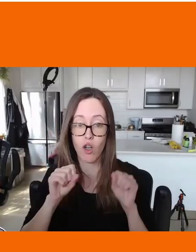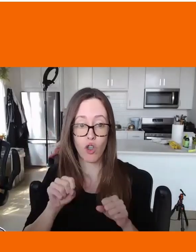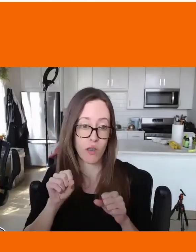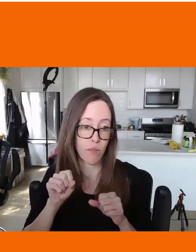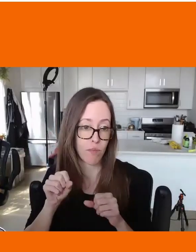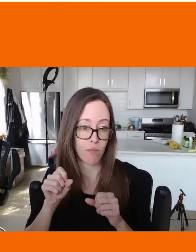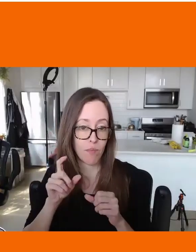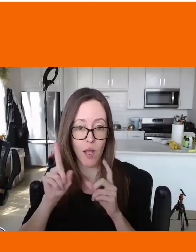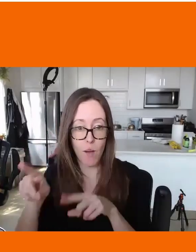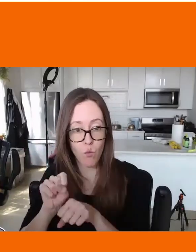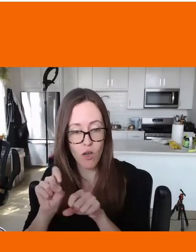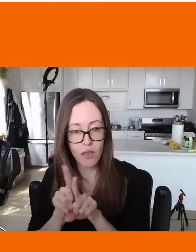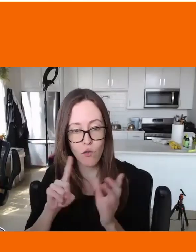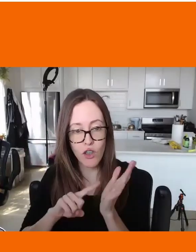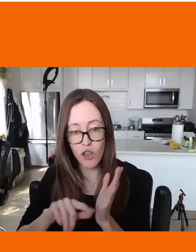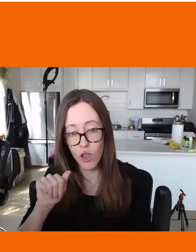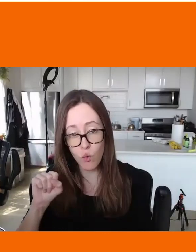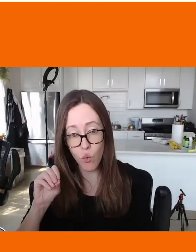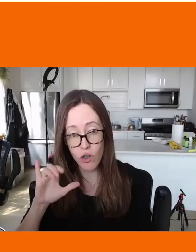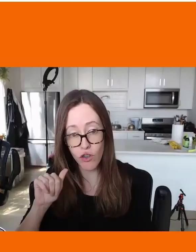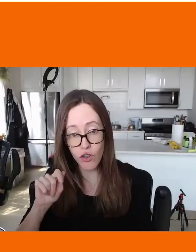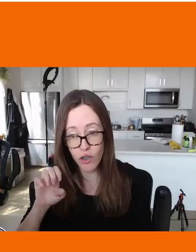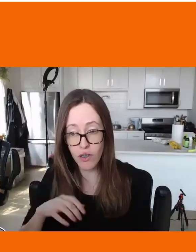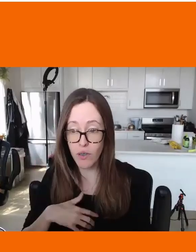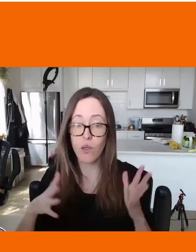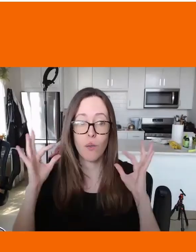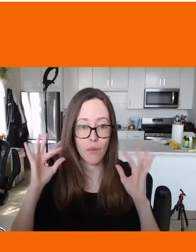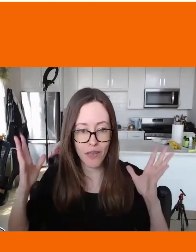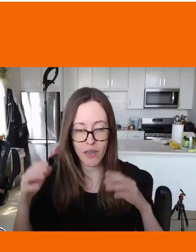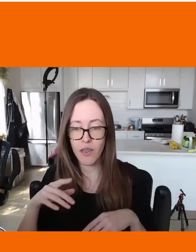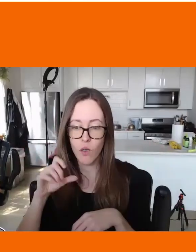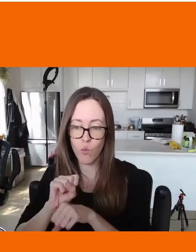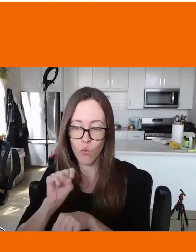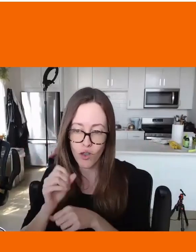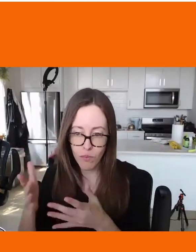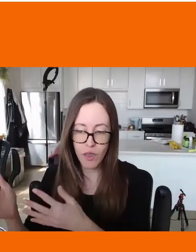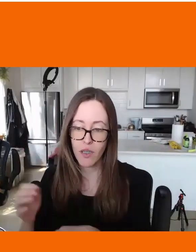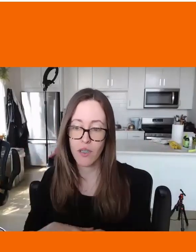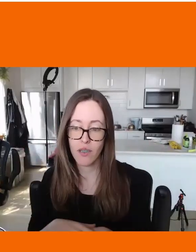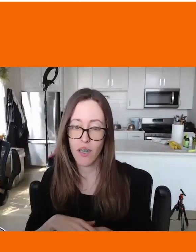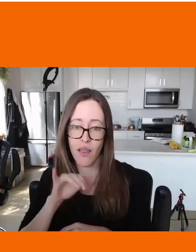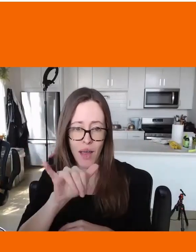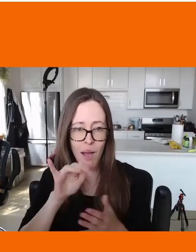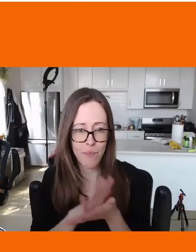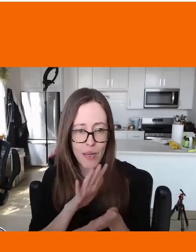secured funding for me to come on as a research associate while I was finishing the research.